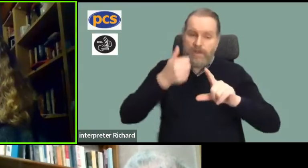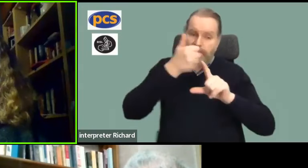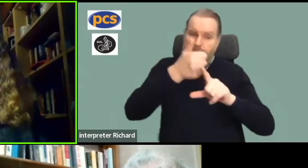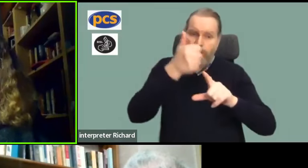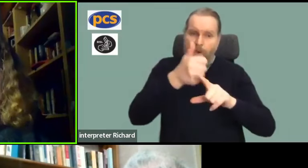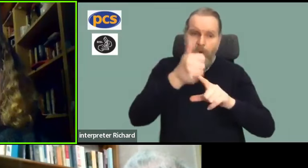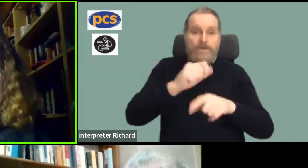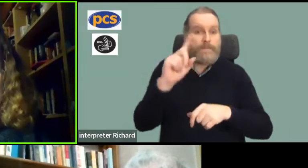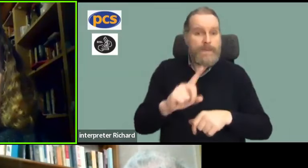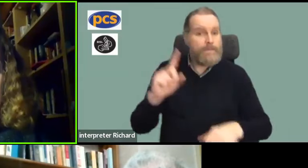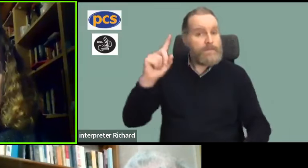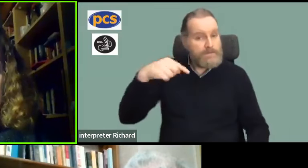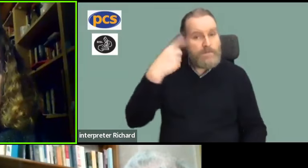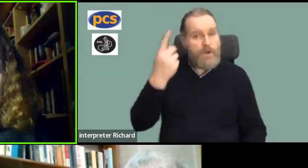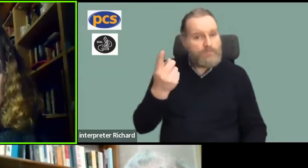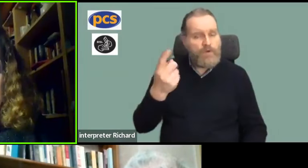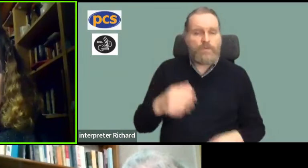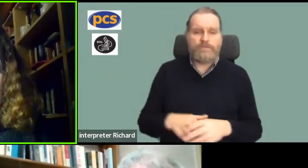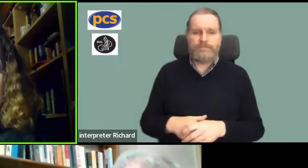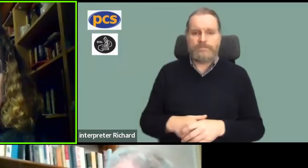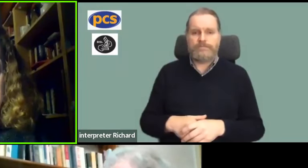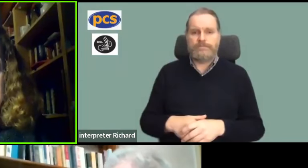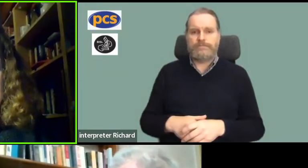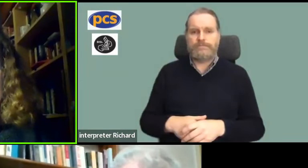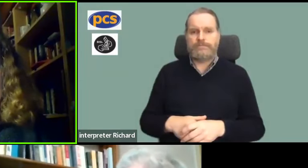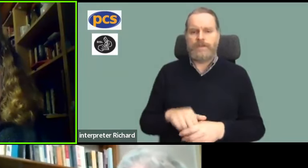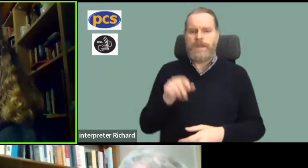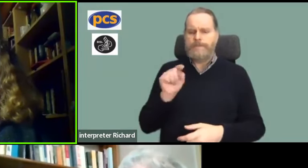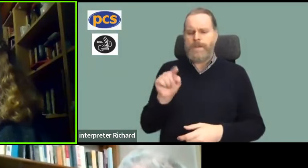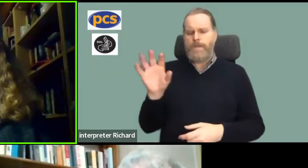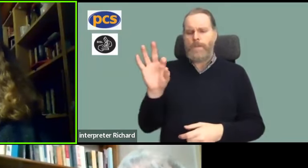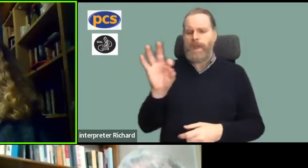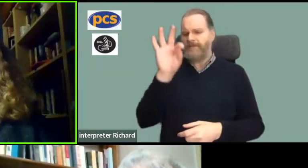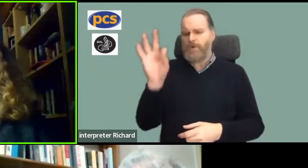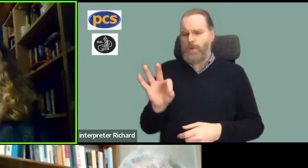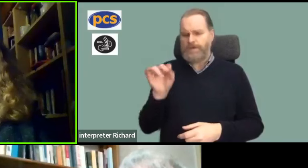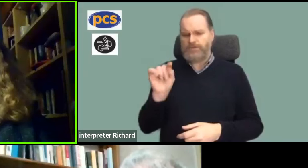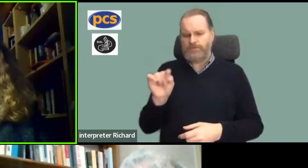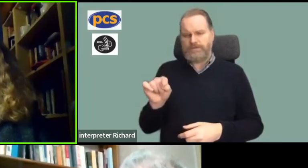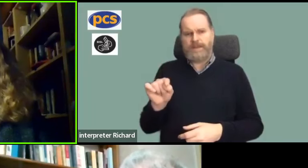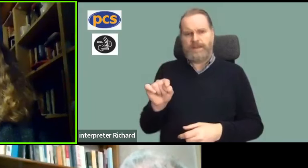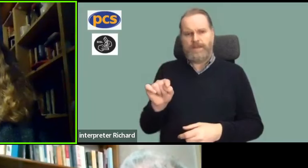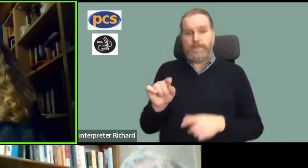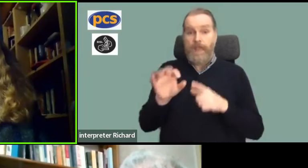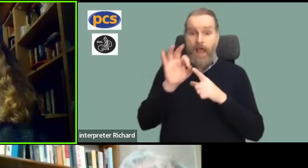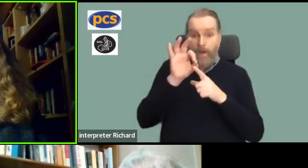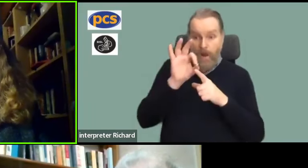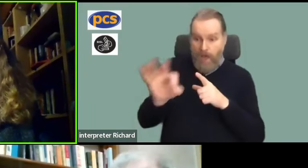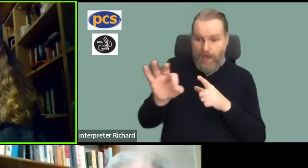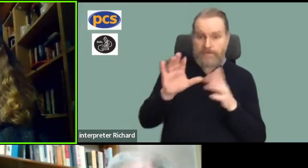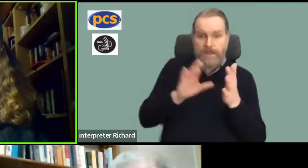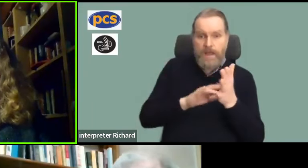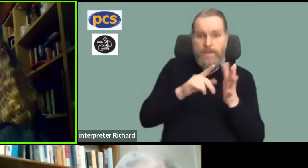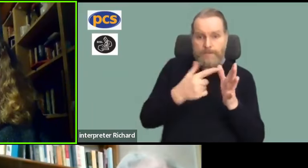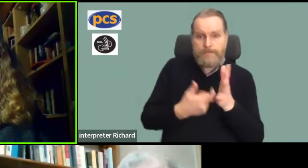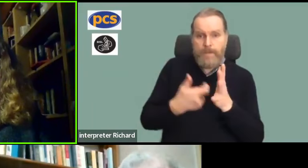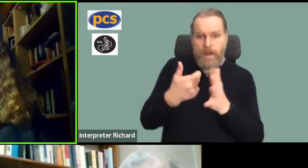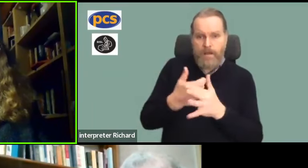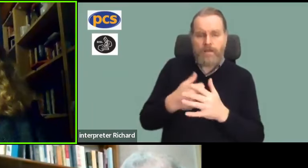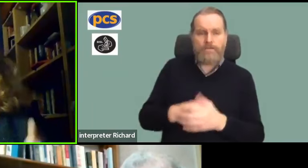as I said, to do meeting lot. But there are obviously some questions and comments being raised, and and